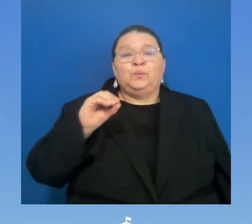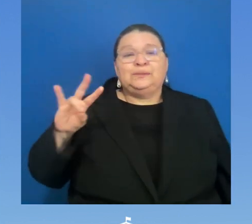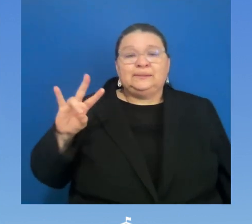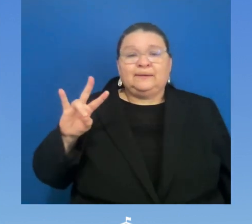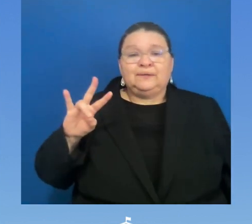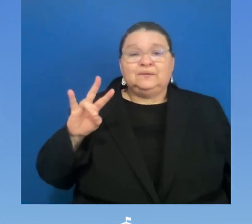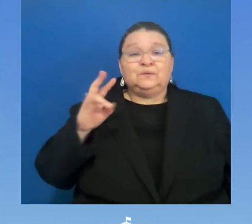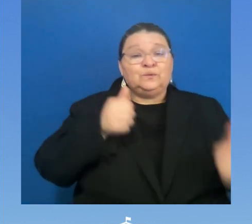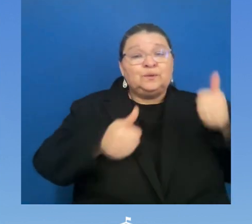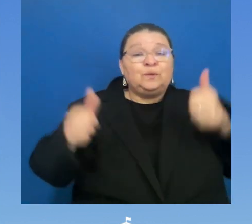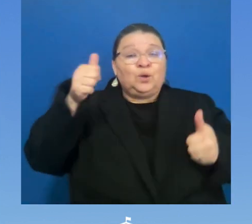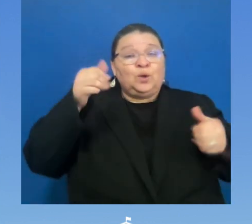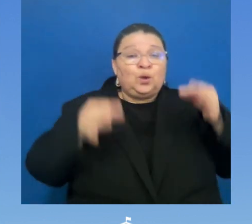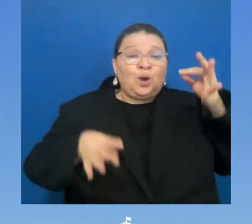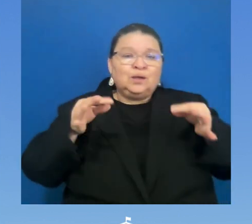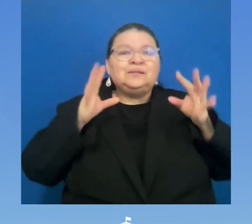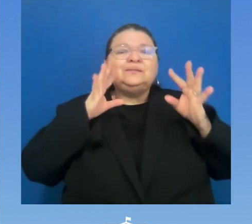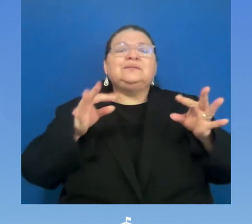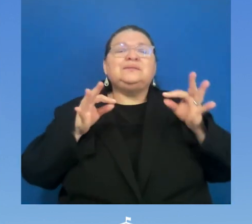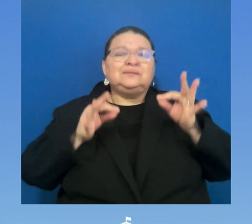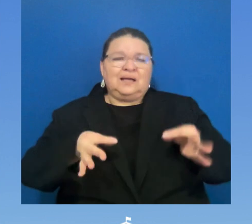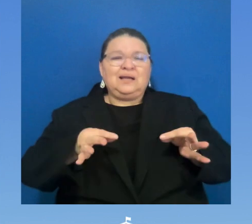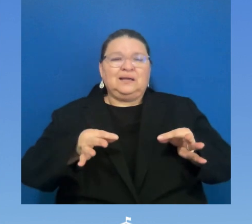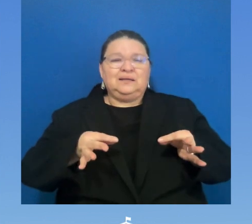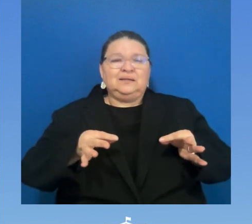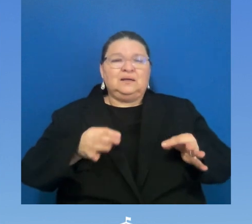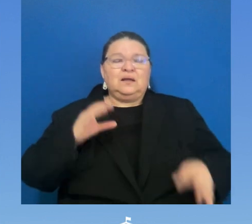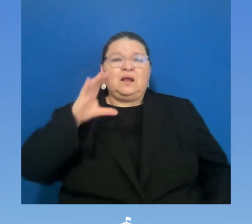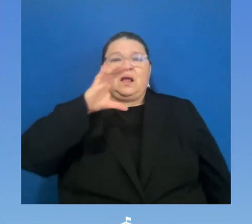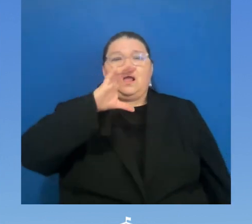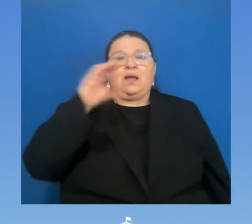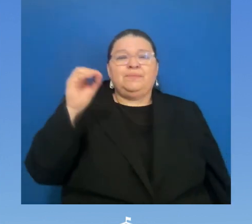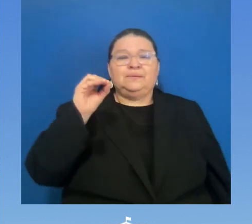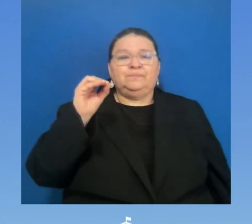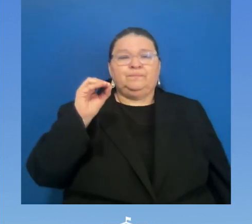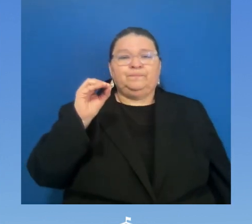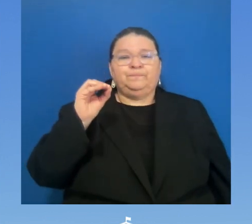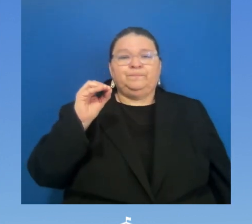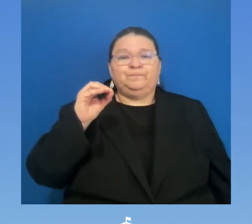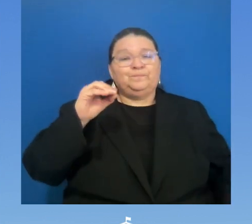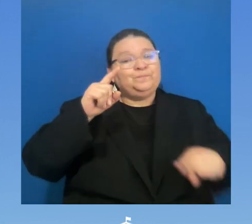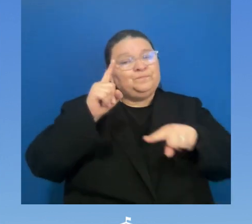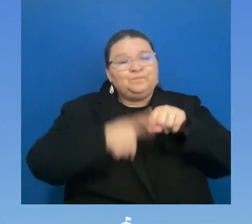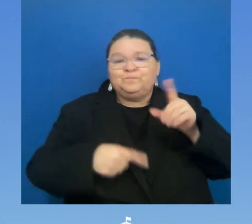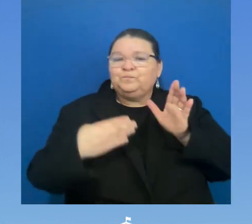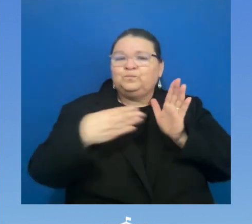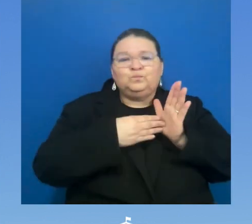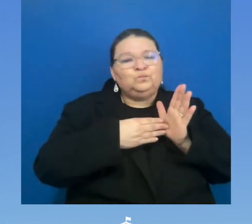that employers cannot be sued under Title seven of the Civil Rights Act